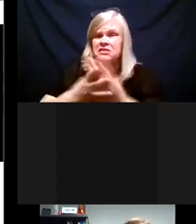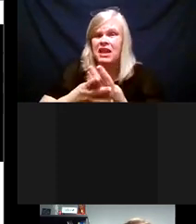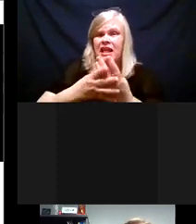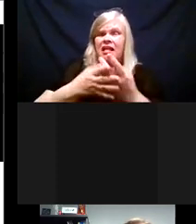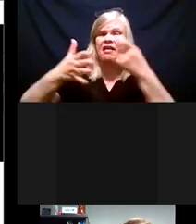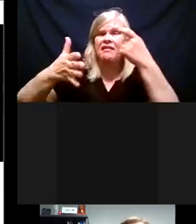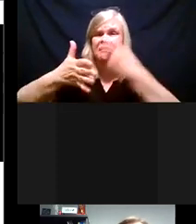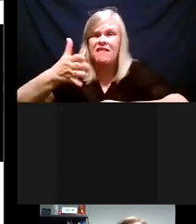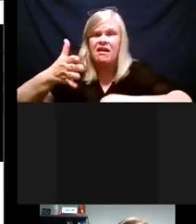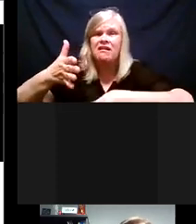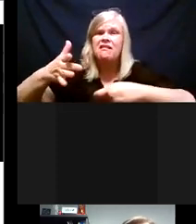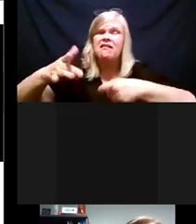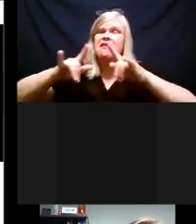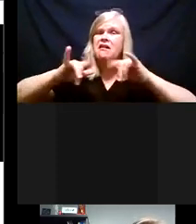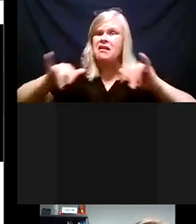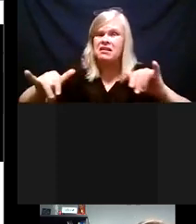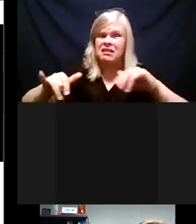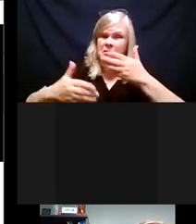GREAT SOLUTIONS FOR MINORS. WHEREAS IF YOU ARE IN JUVENILE